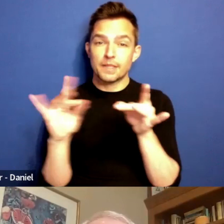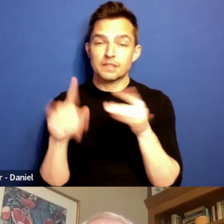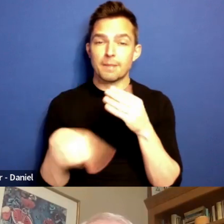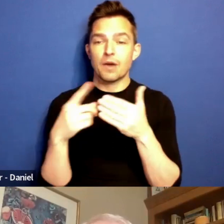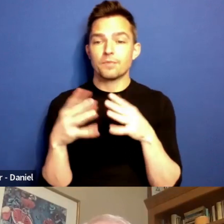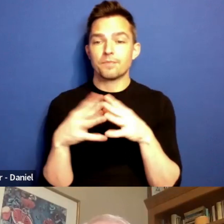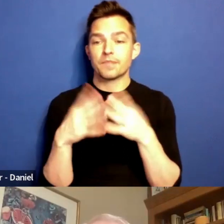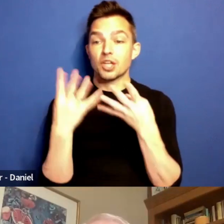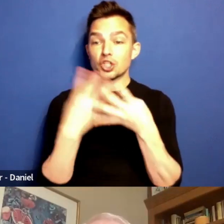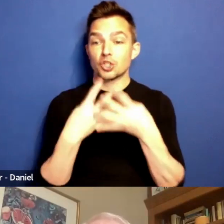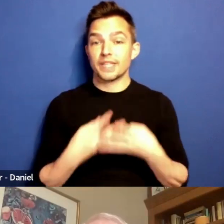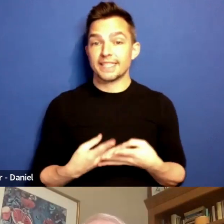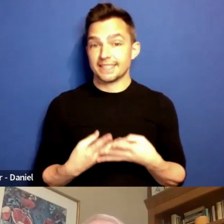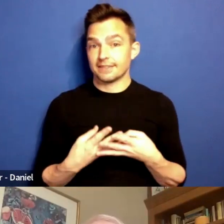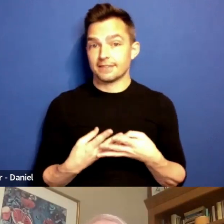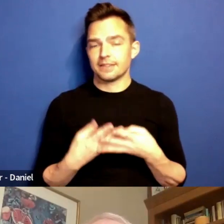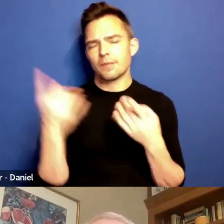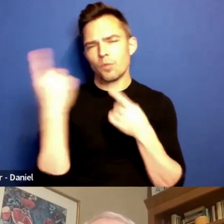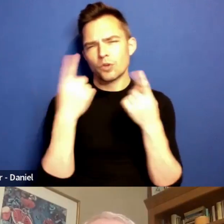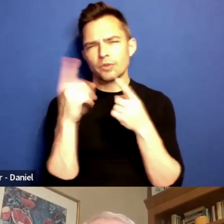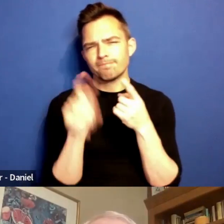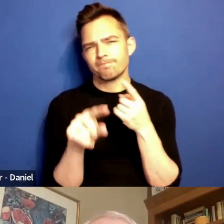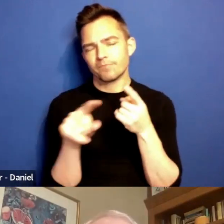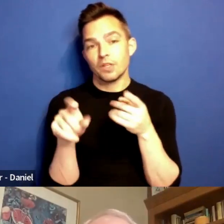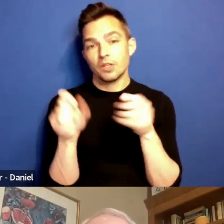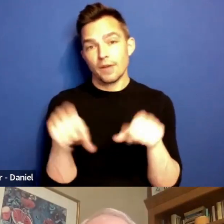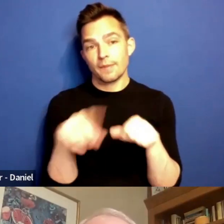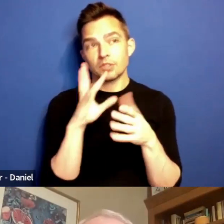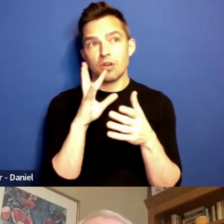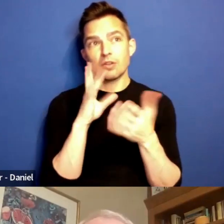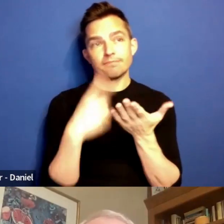screening. And I'm wondering if you can talk because I know you've done a great deal of work